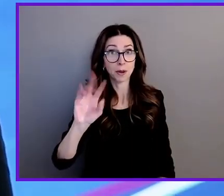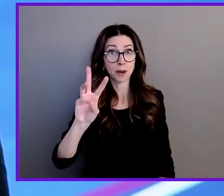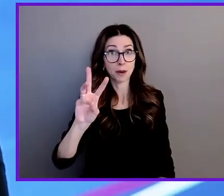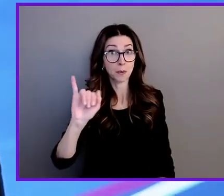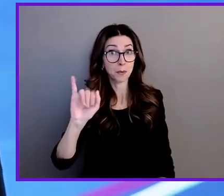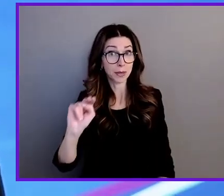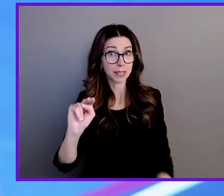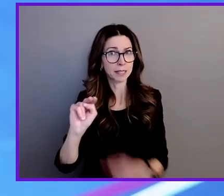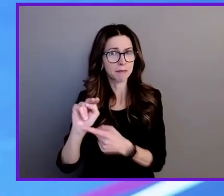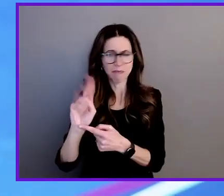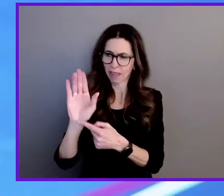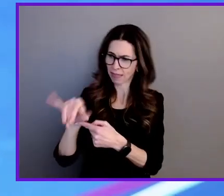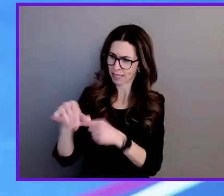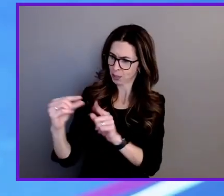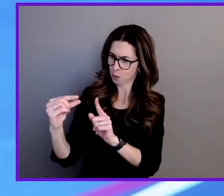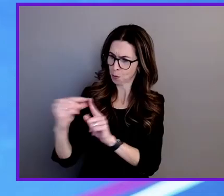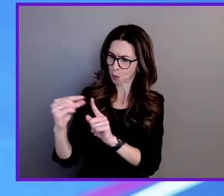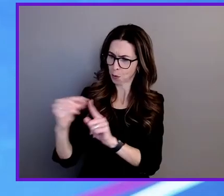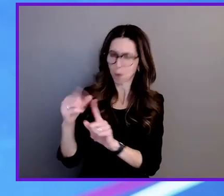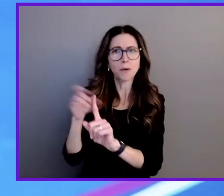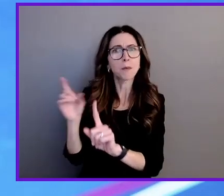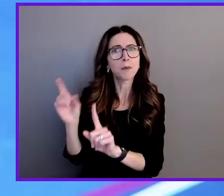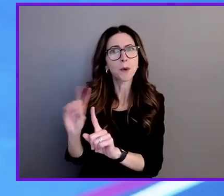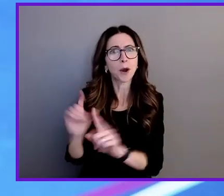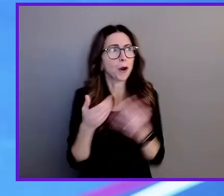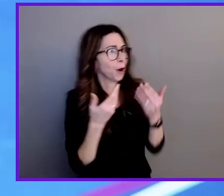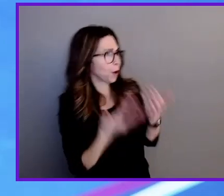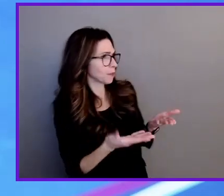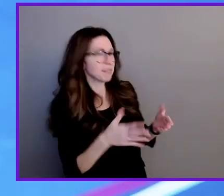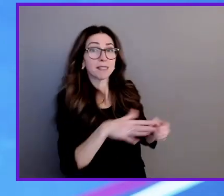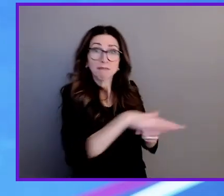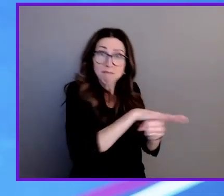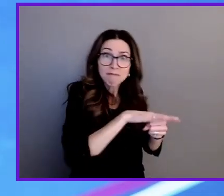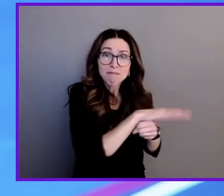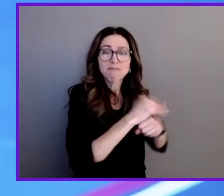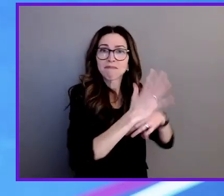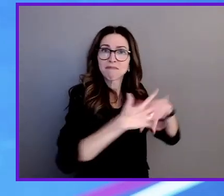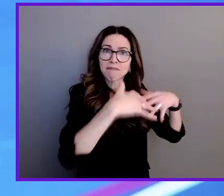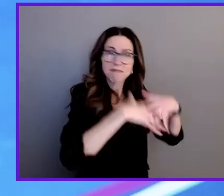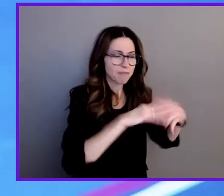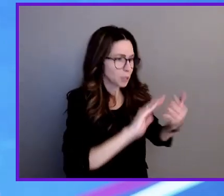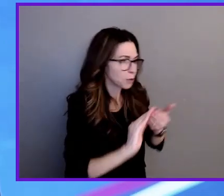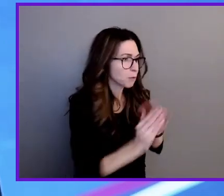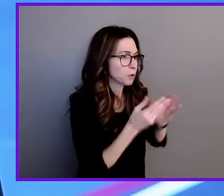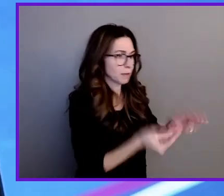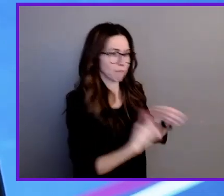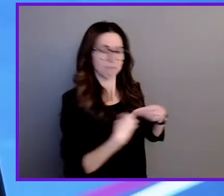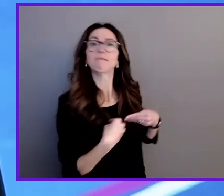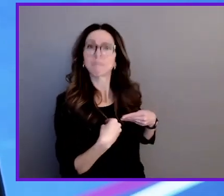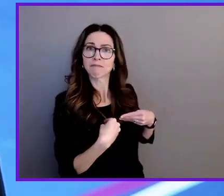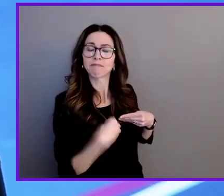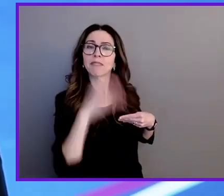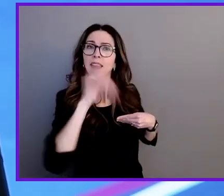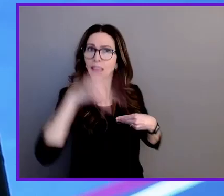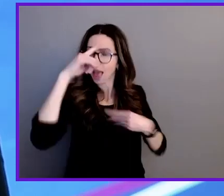that the local Algonquin community shared with us. The word means, “Come together, discuss the future.”